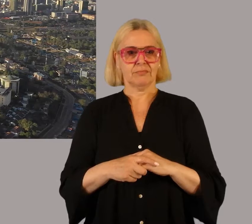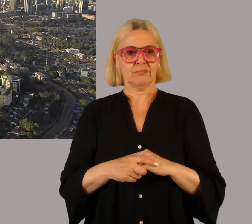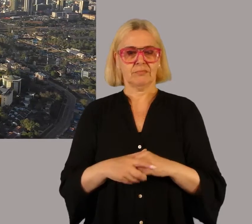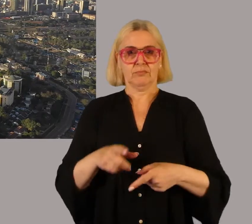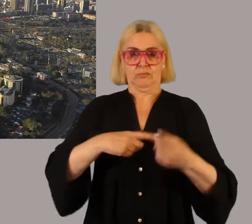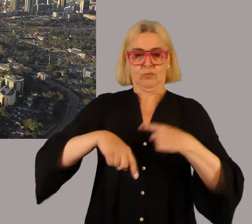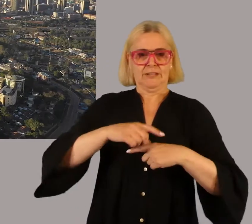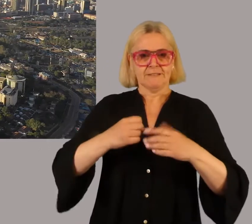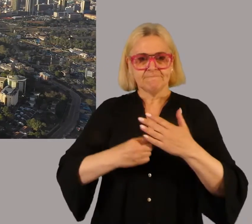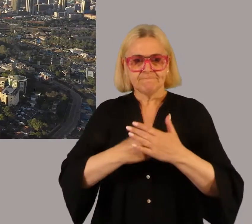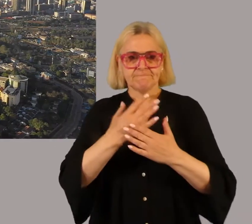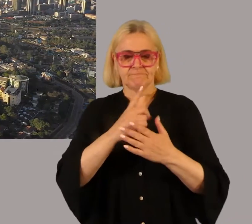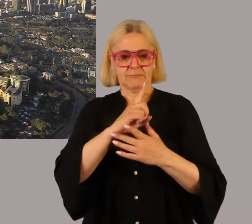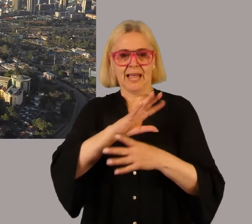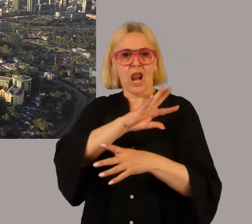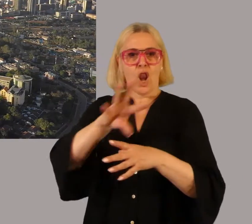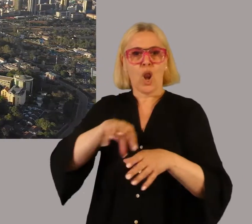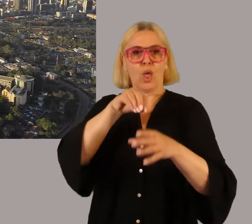We have developed an inclusive